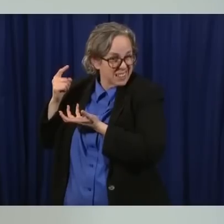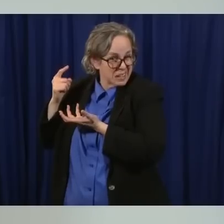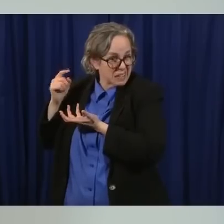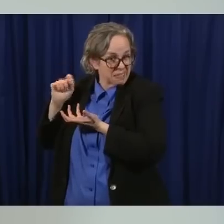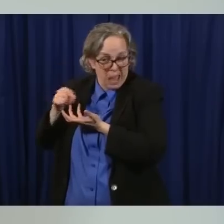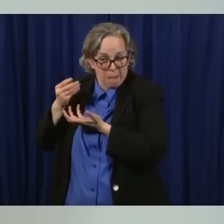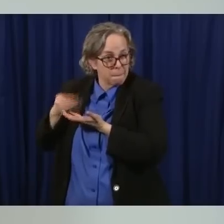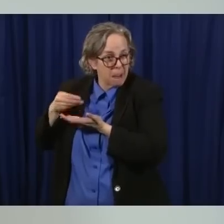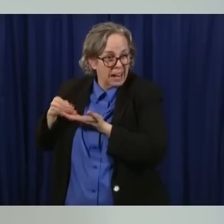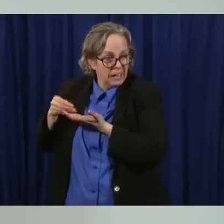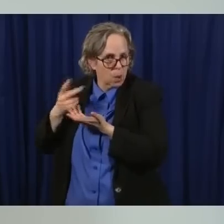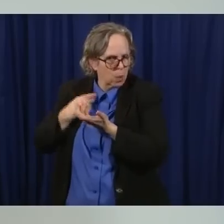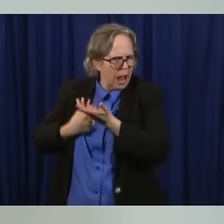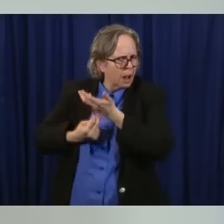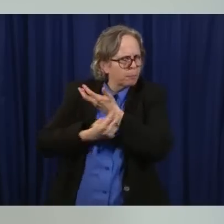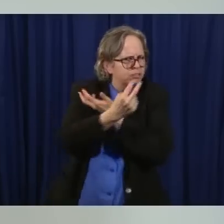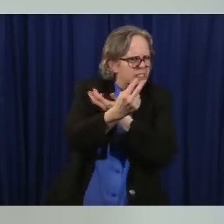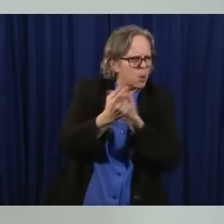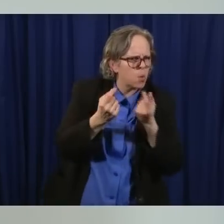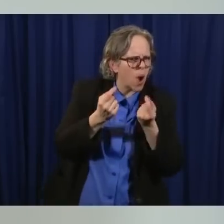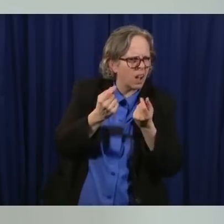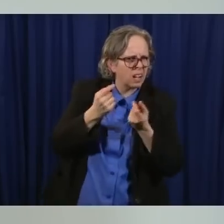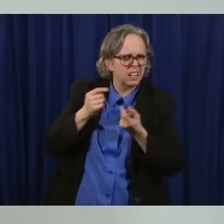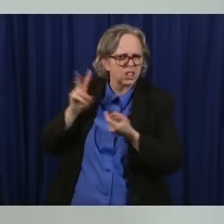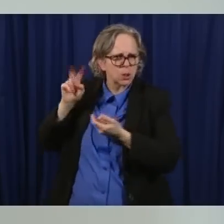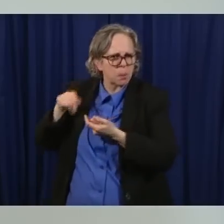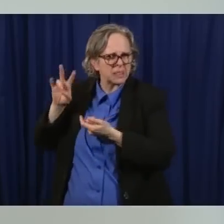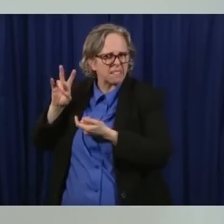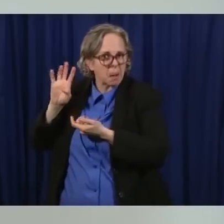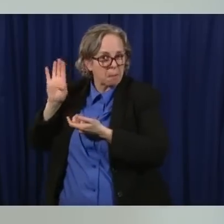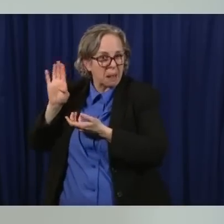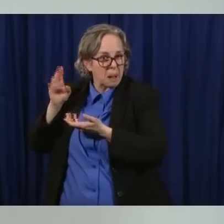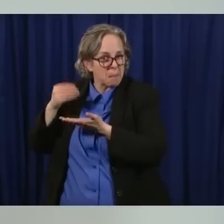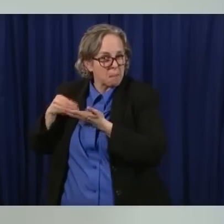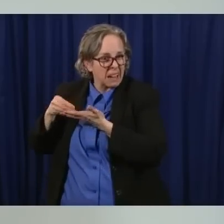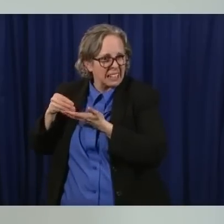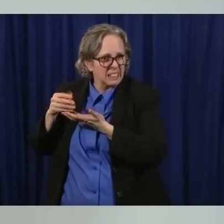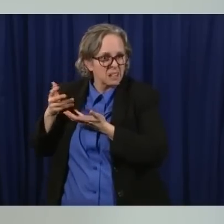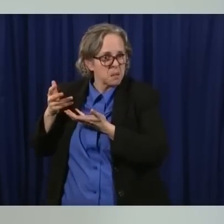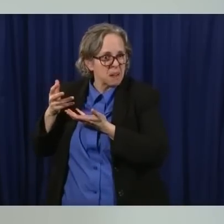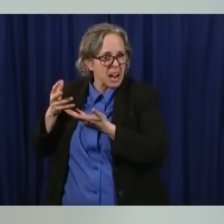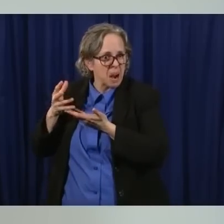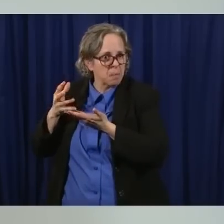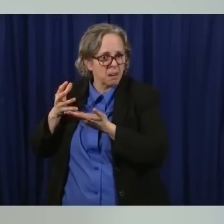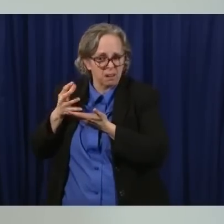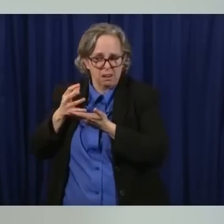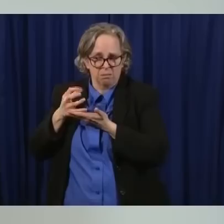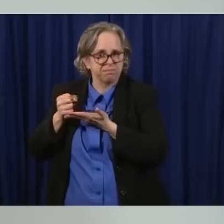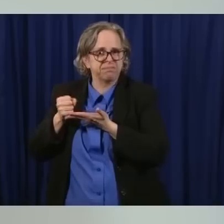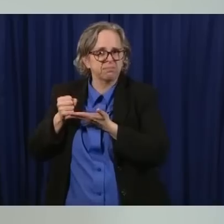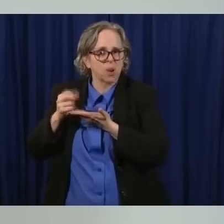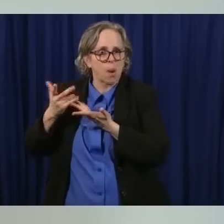PROJECTIONS AND WE KNOW THAT WE CAN CHANGE THE CURVE JUST LIKE WE CAN IN HEALTHCARE WE CAN CHANGE OCCUR, WE CAN'T ANSWER